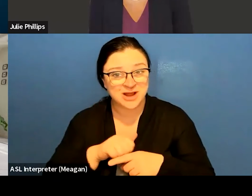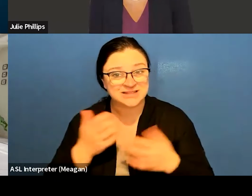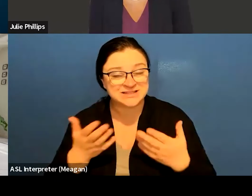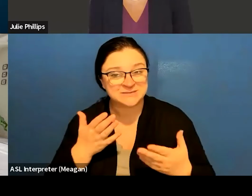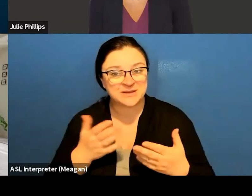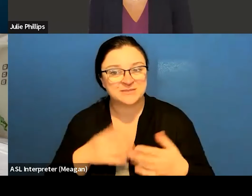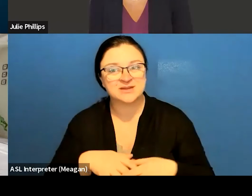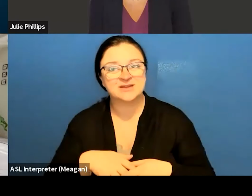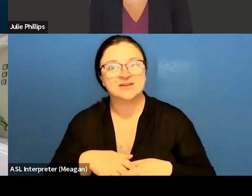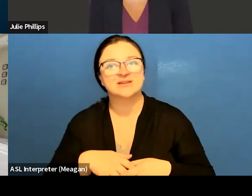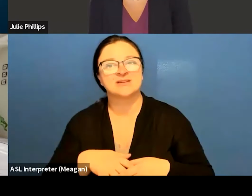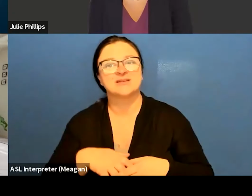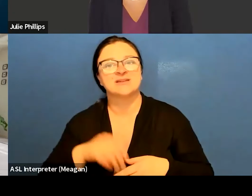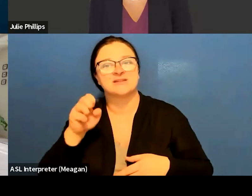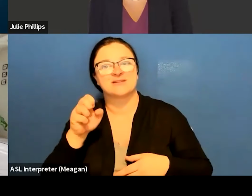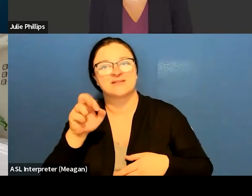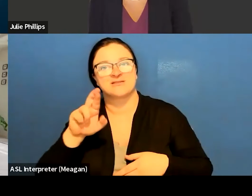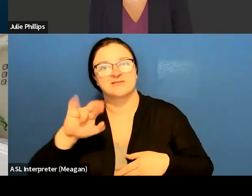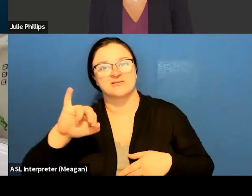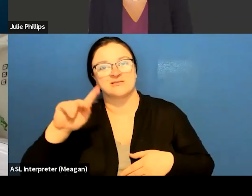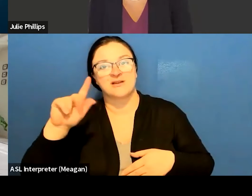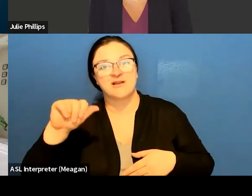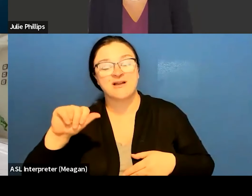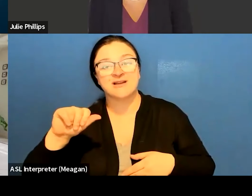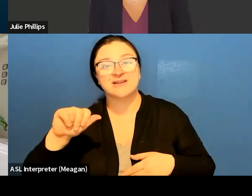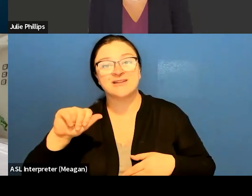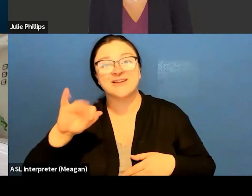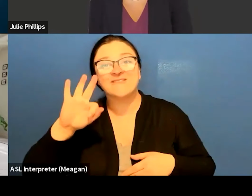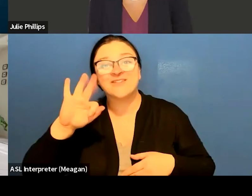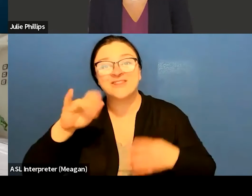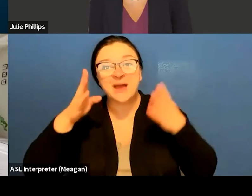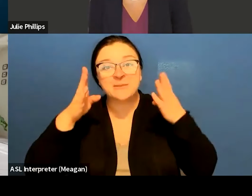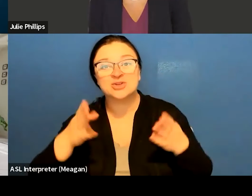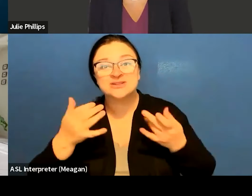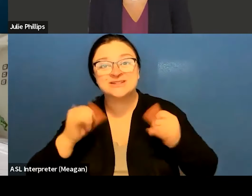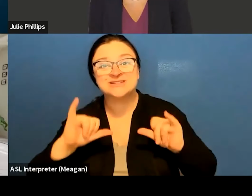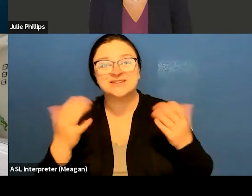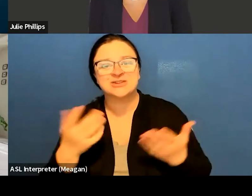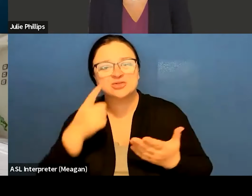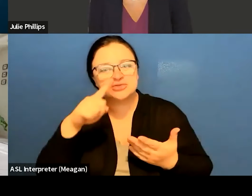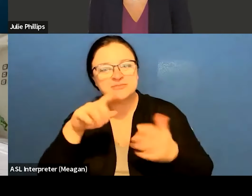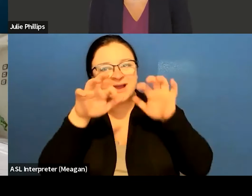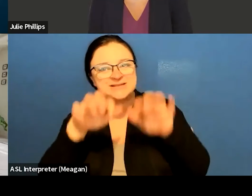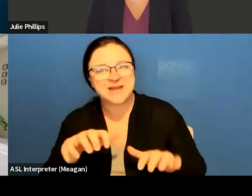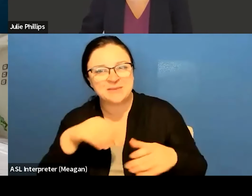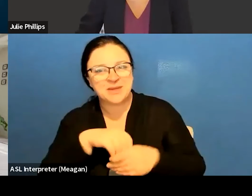I'm gonna ask, if that participant is still on the call, if you could just type some clarification to that question